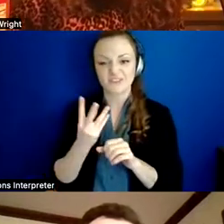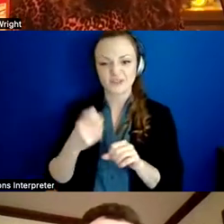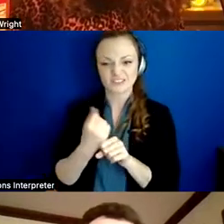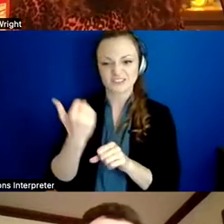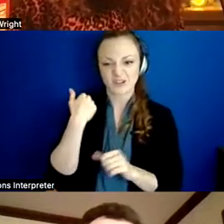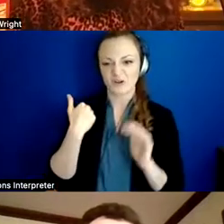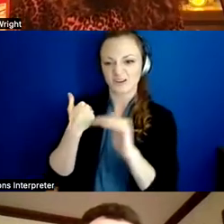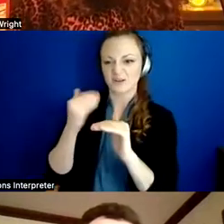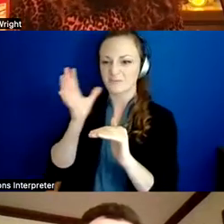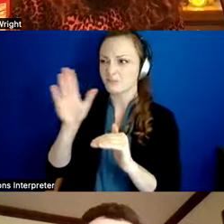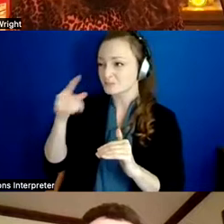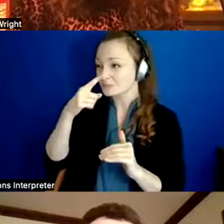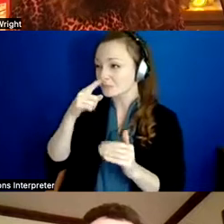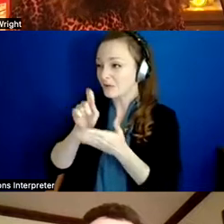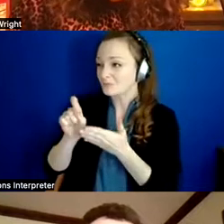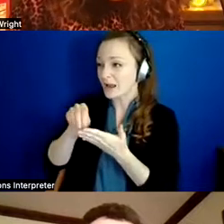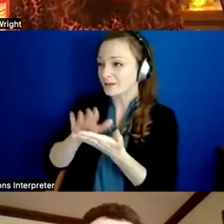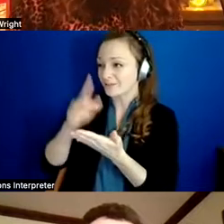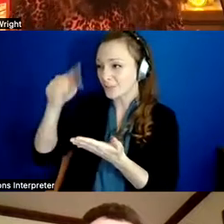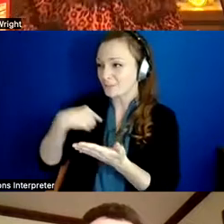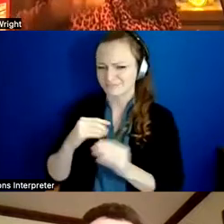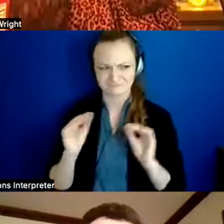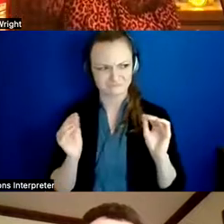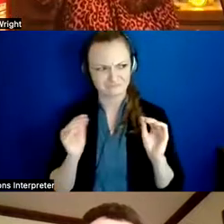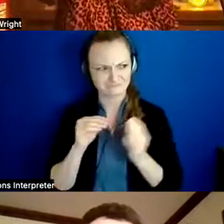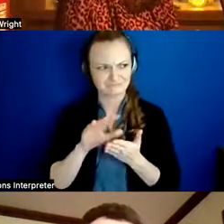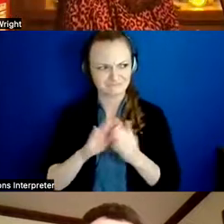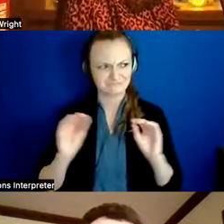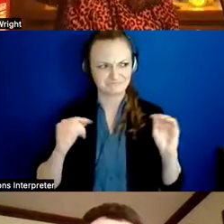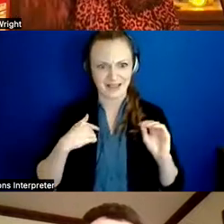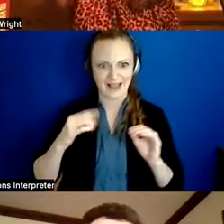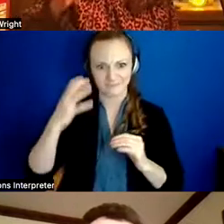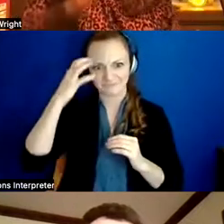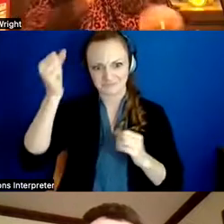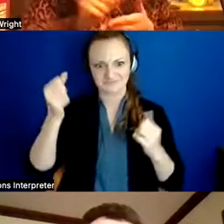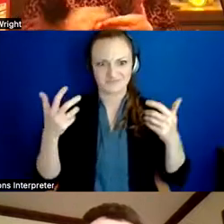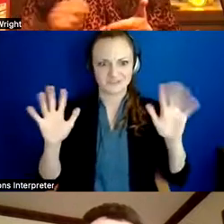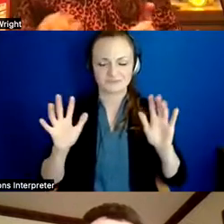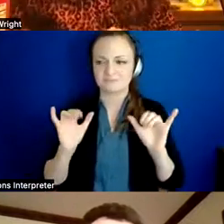19:33:54 no recipe. I just do it. so I went to her house and and wrote down every single